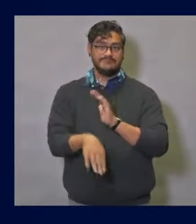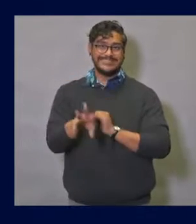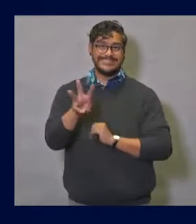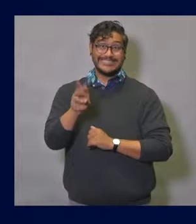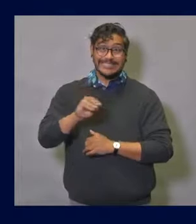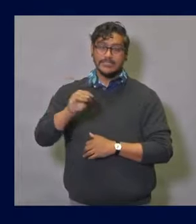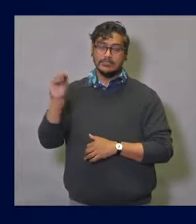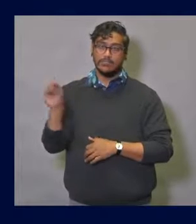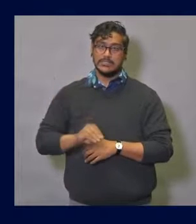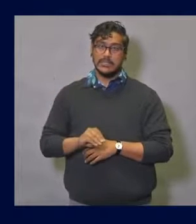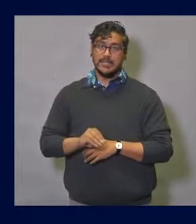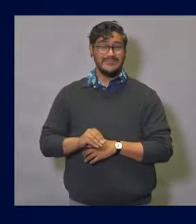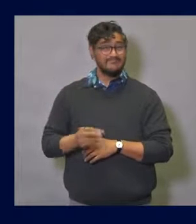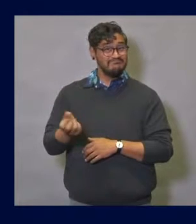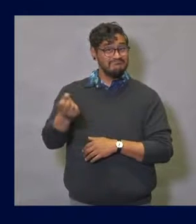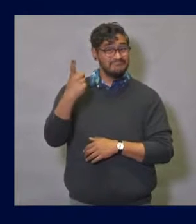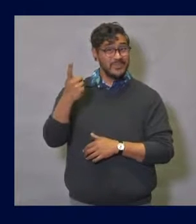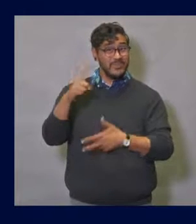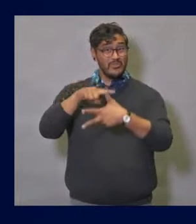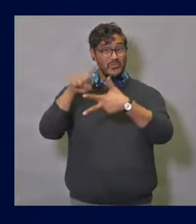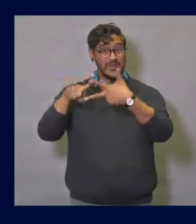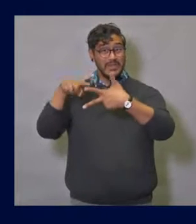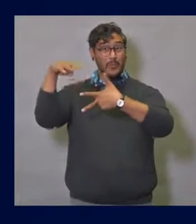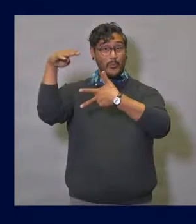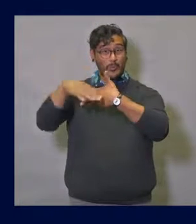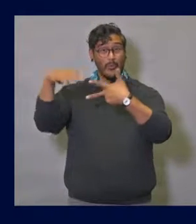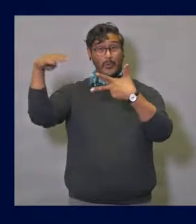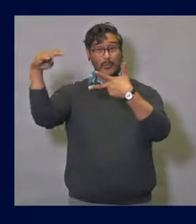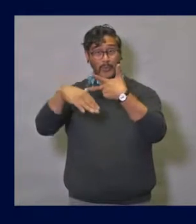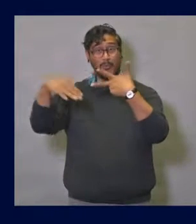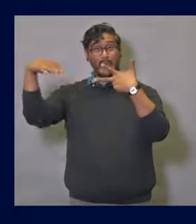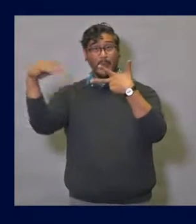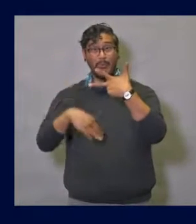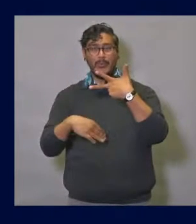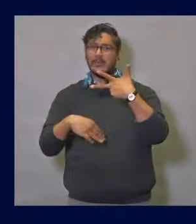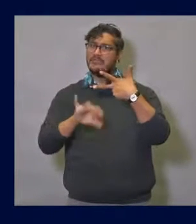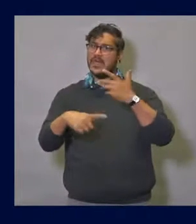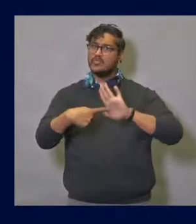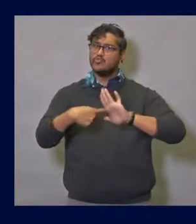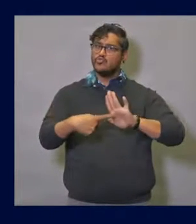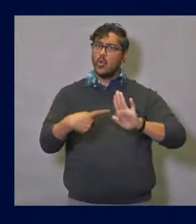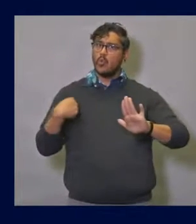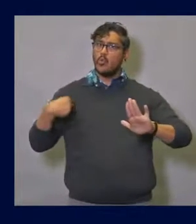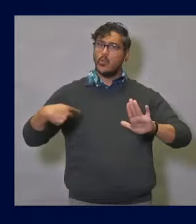DECREASED BY 60%.